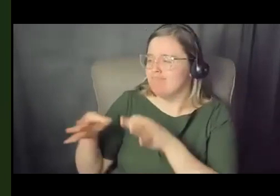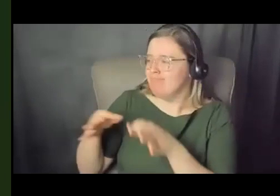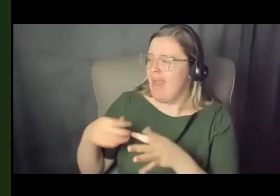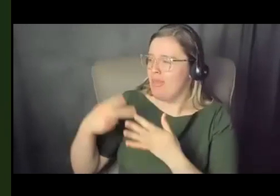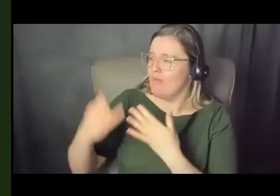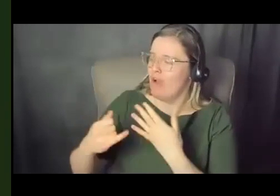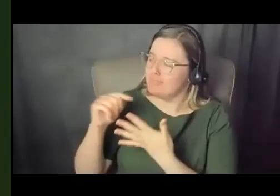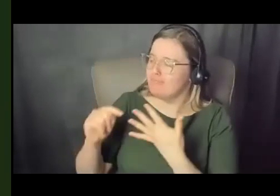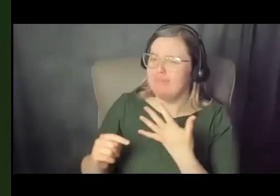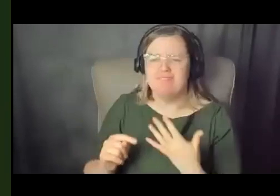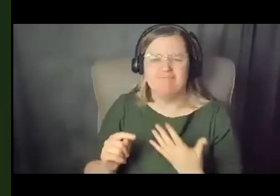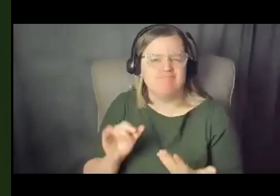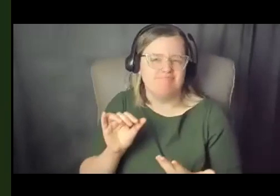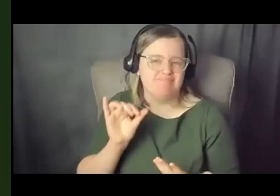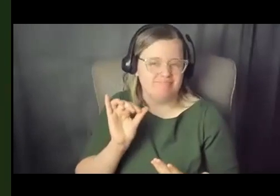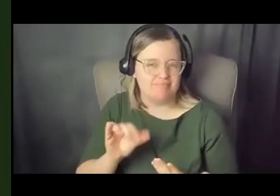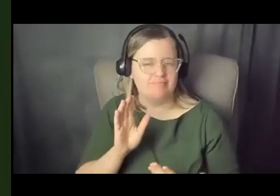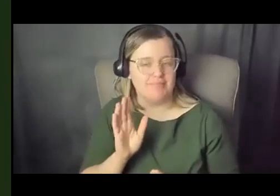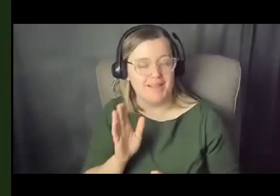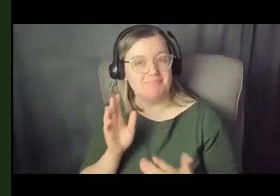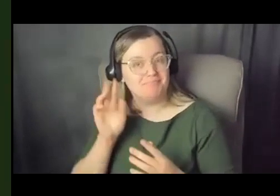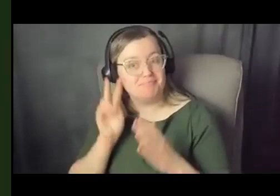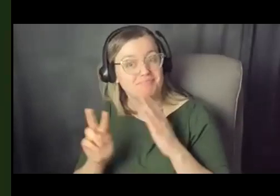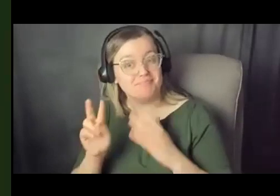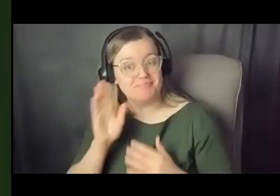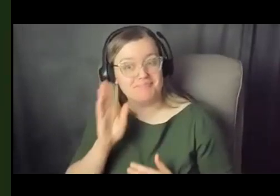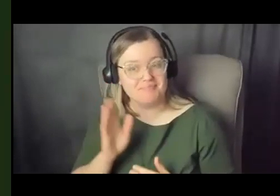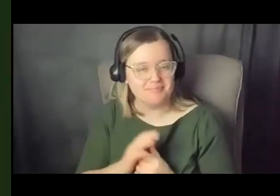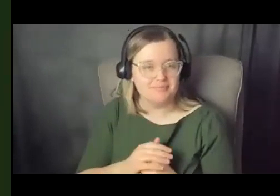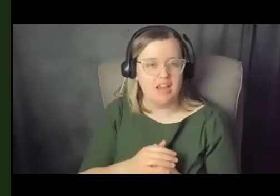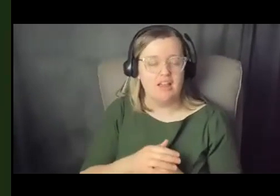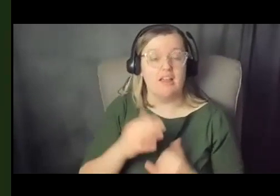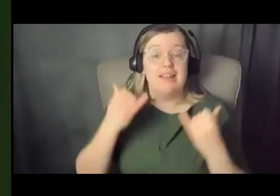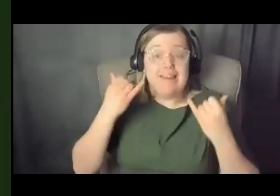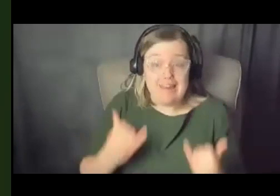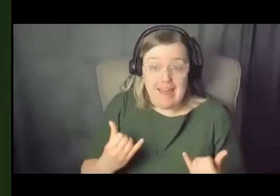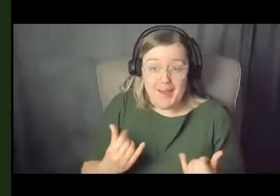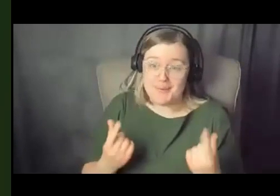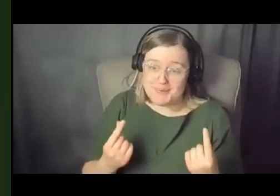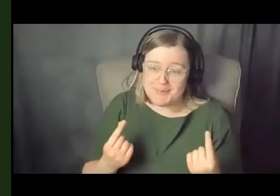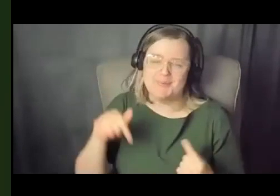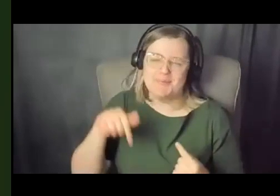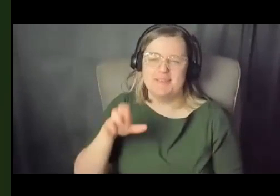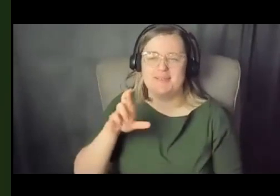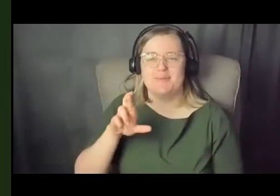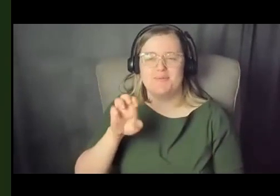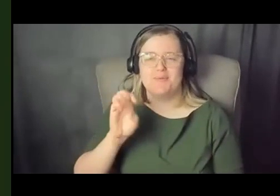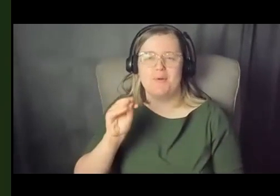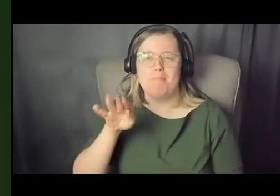So what we're doing now is this remote meeting, and we'll have